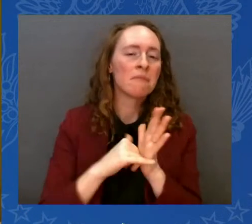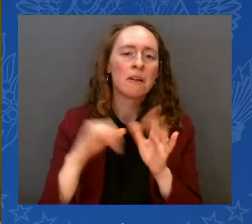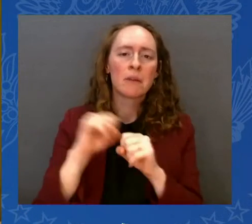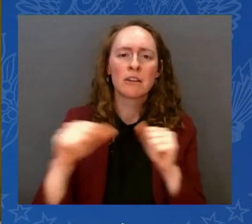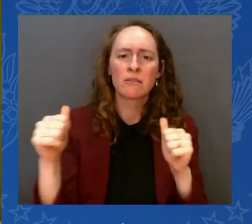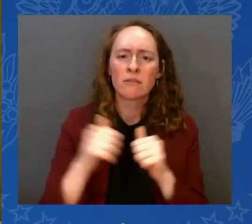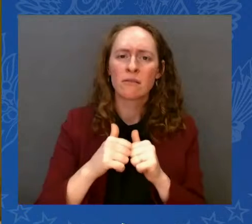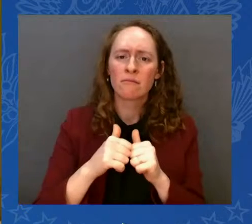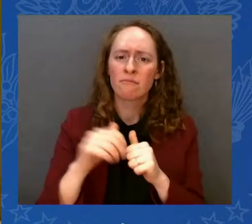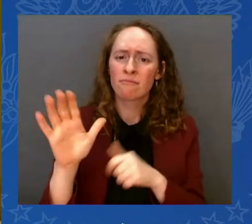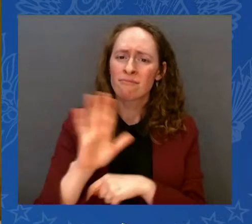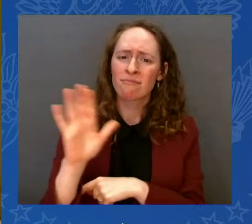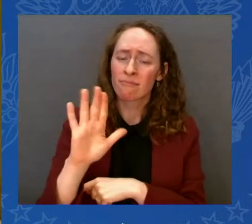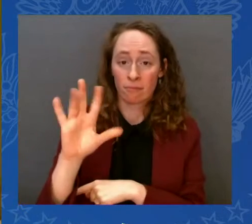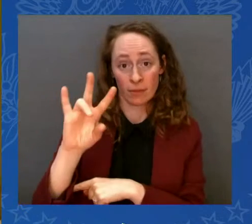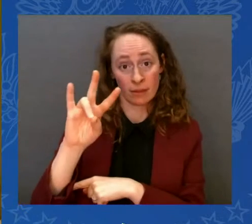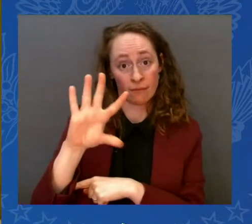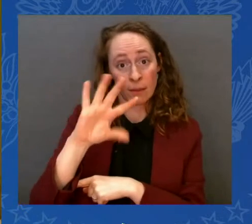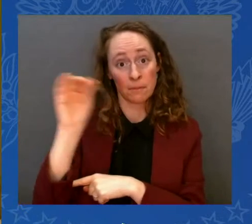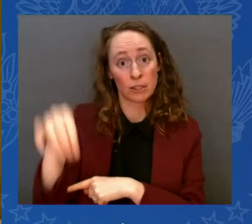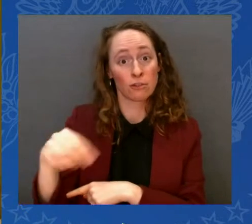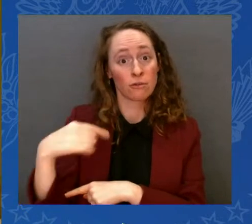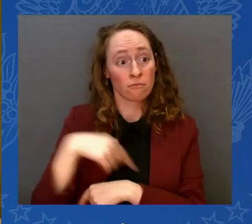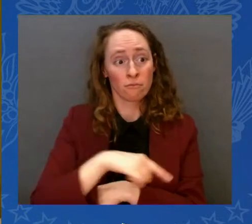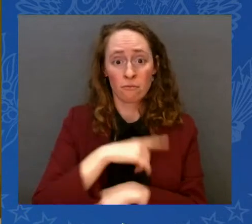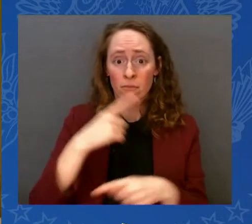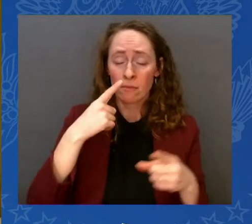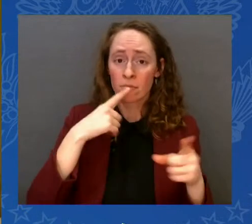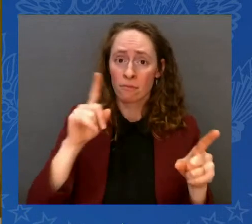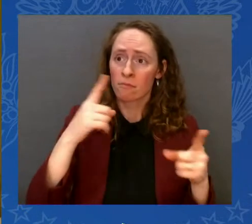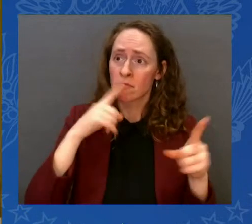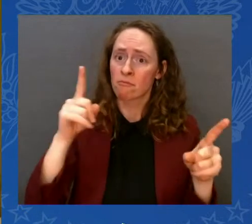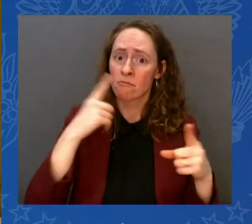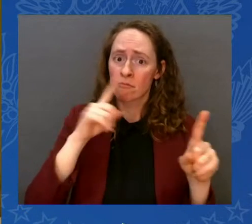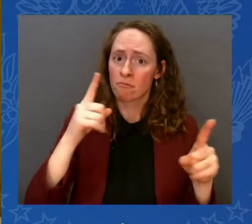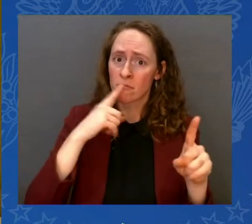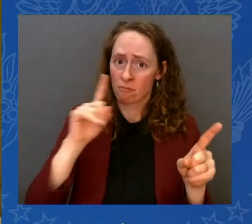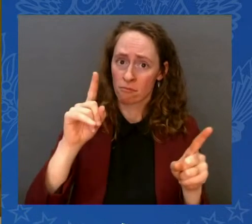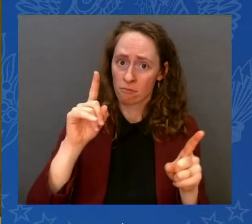We would not have a 1-trillion-200-billion-dollar infrastructure bill.